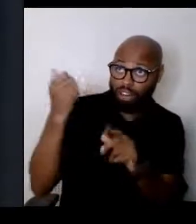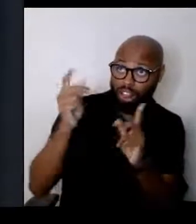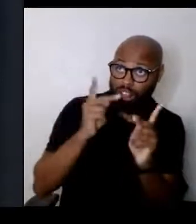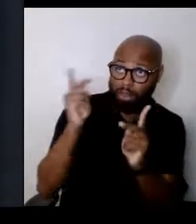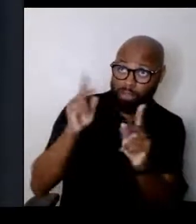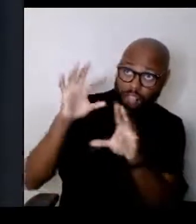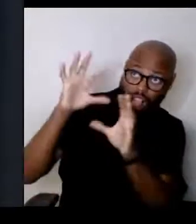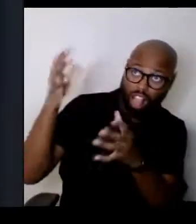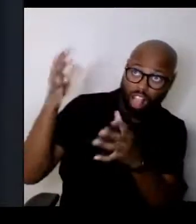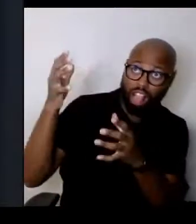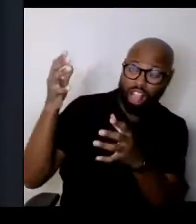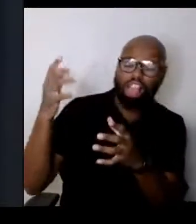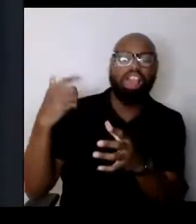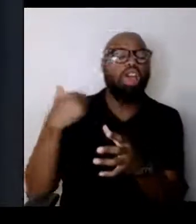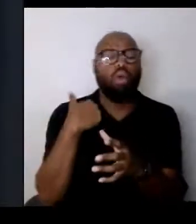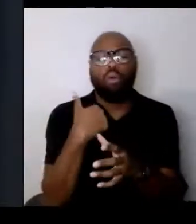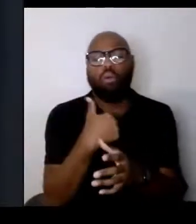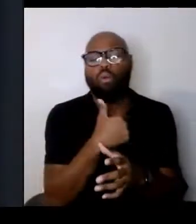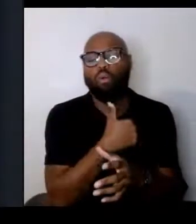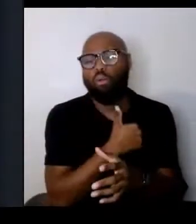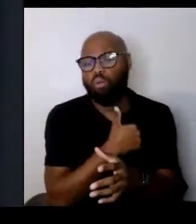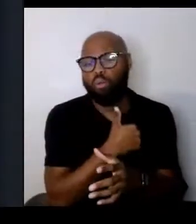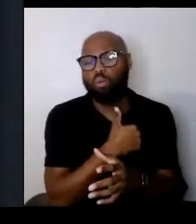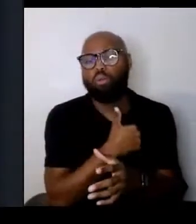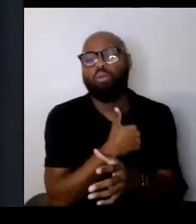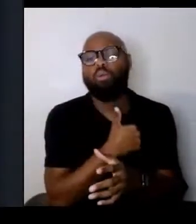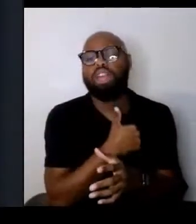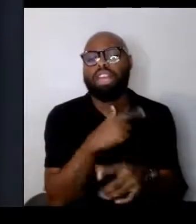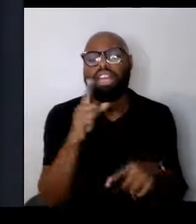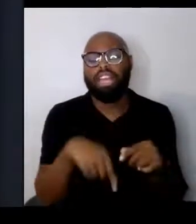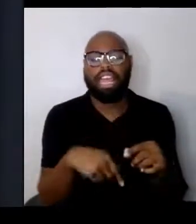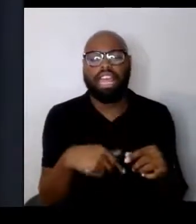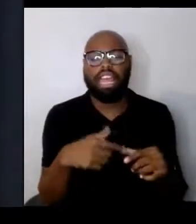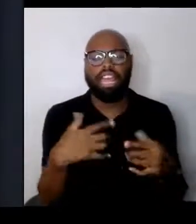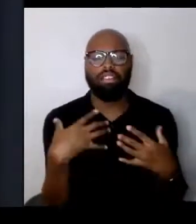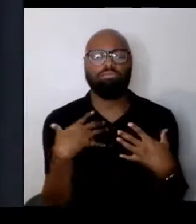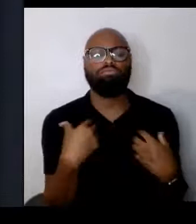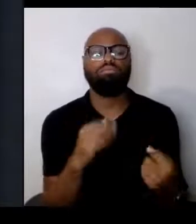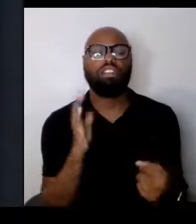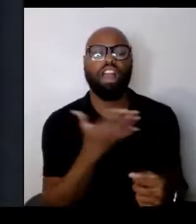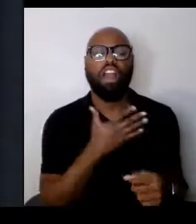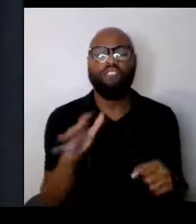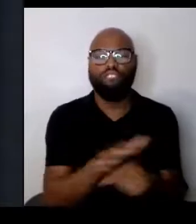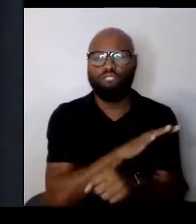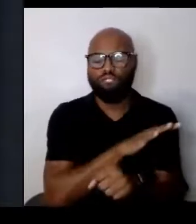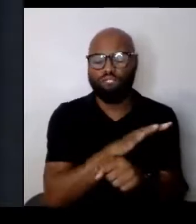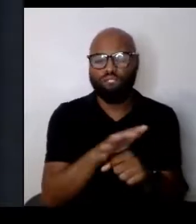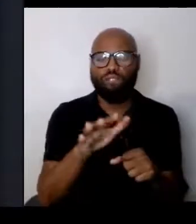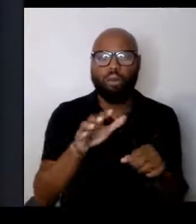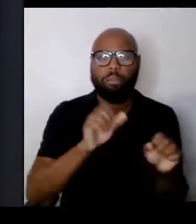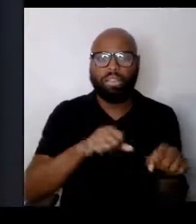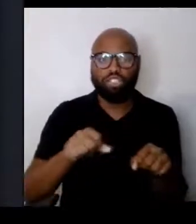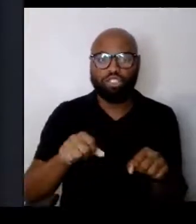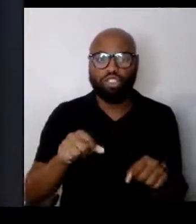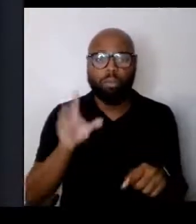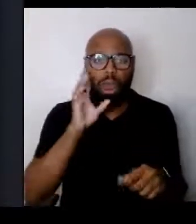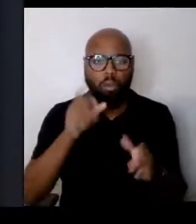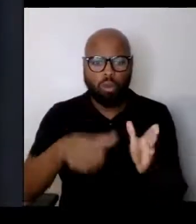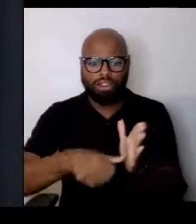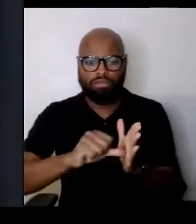or to grow into our full potential. But I wanna highlight a particular country Haiti, right? That's where Naischa is from,